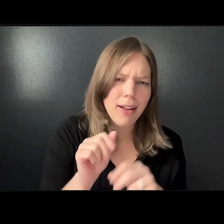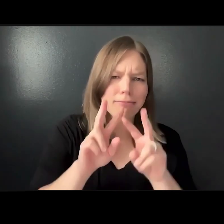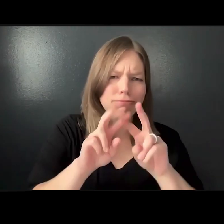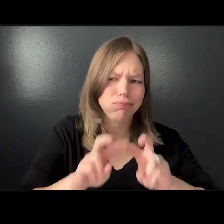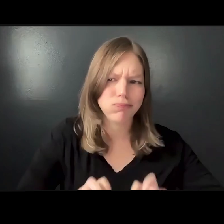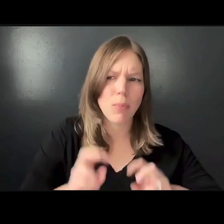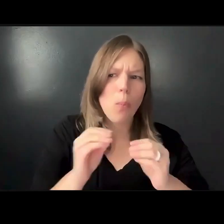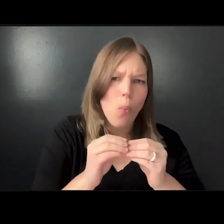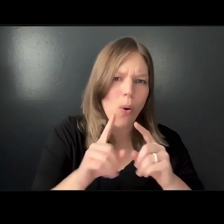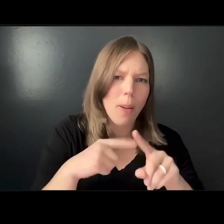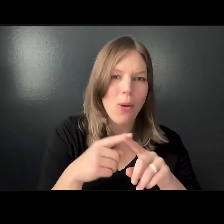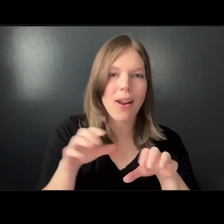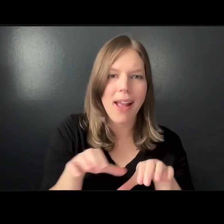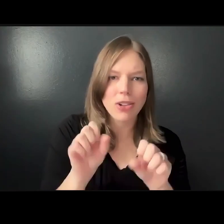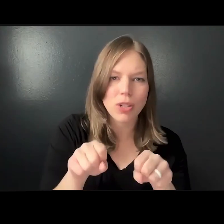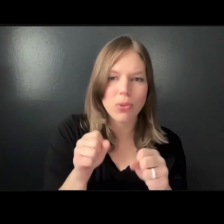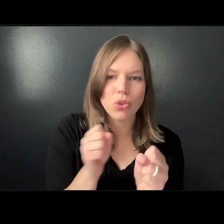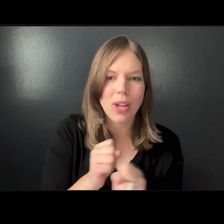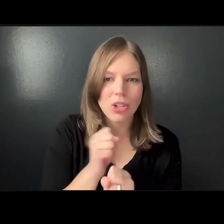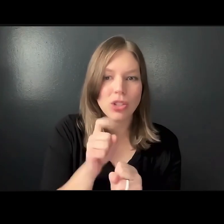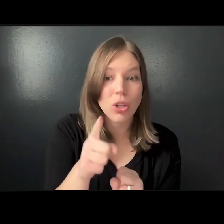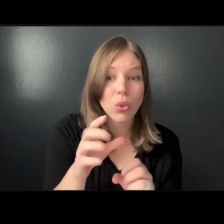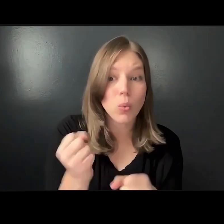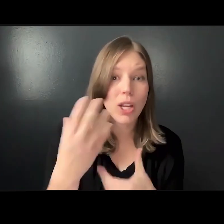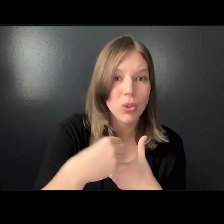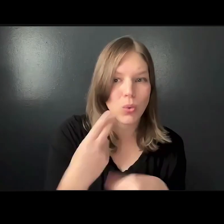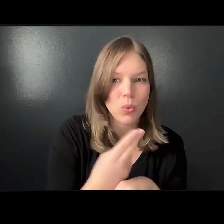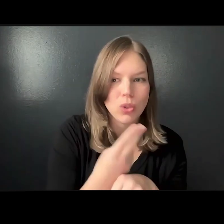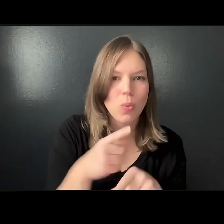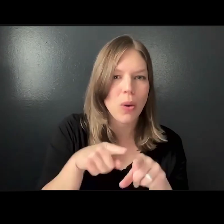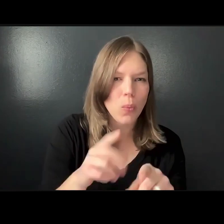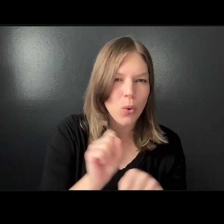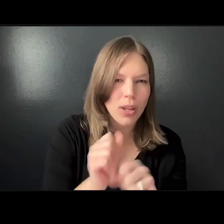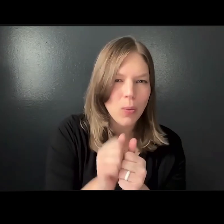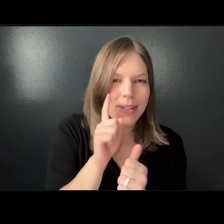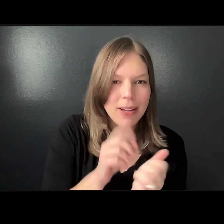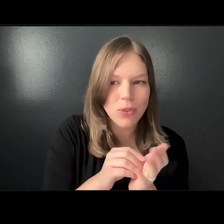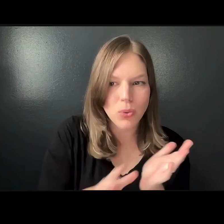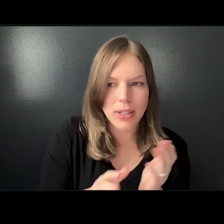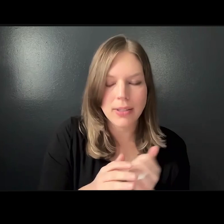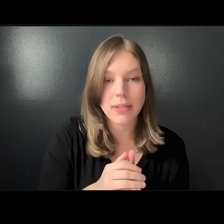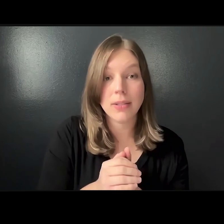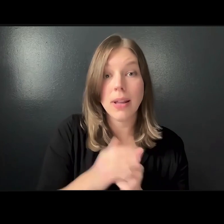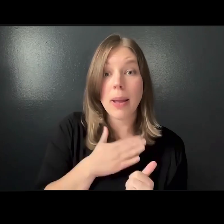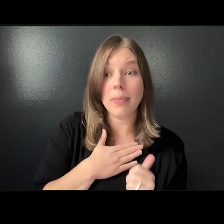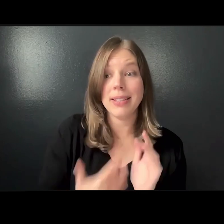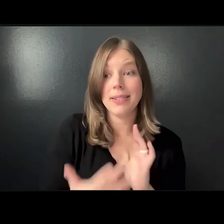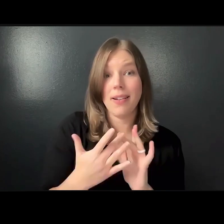goes deeper into actionable strategies which you can use when working with deaf students.